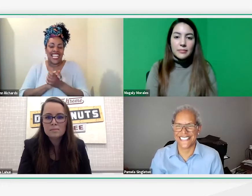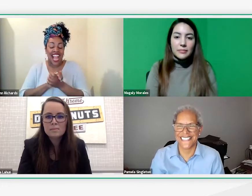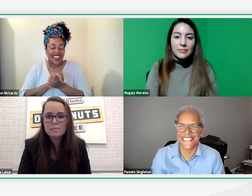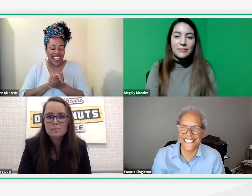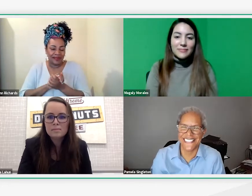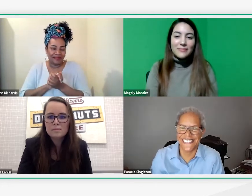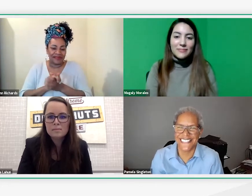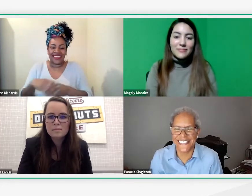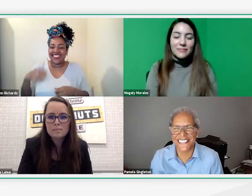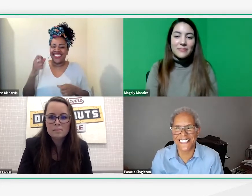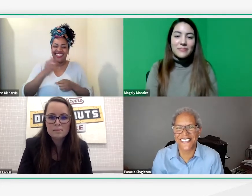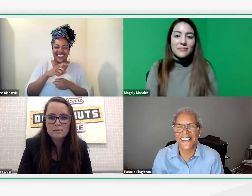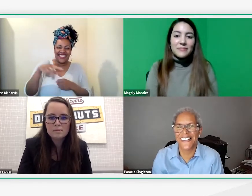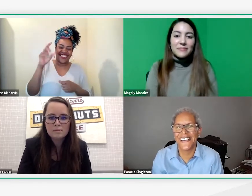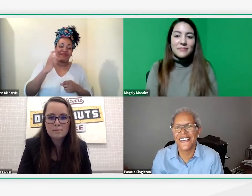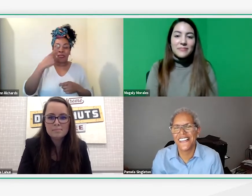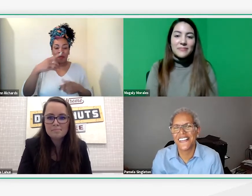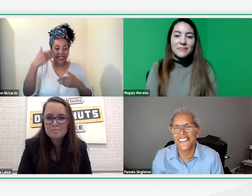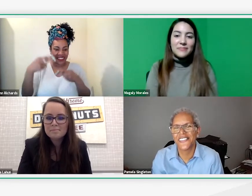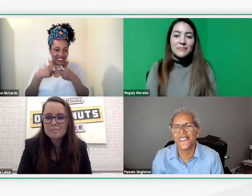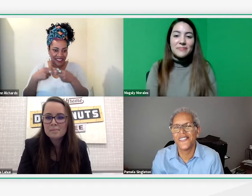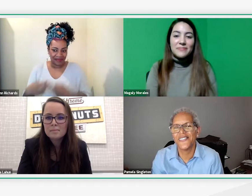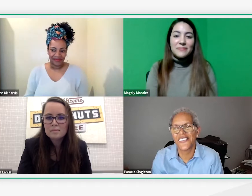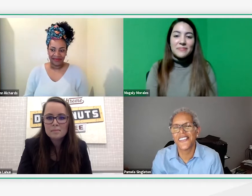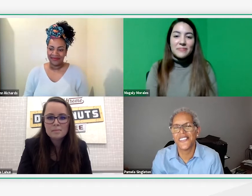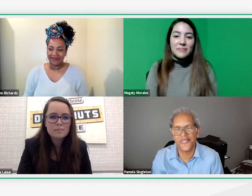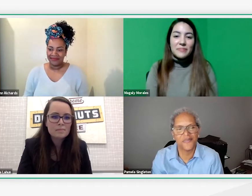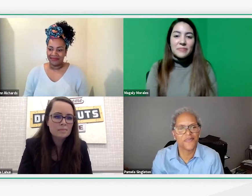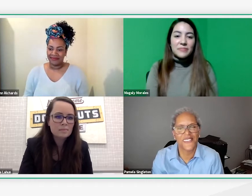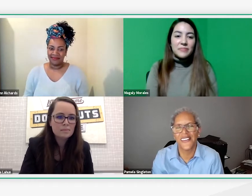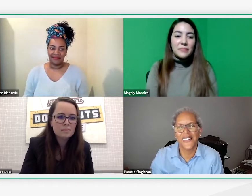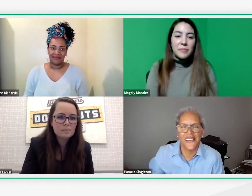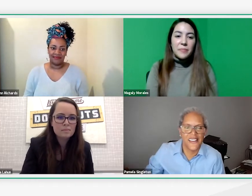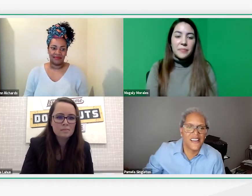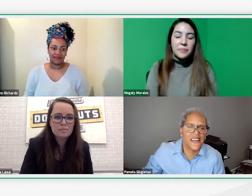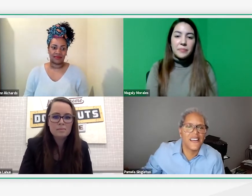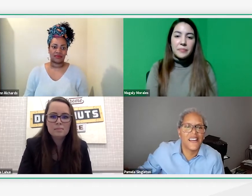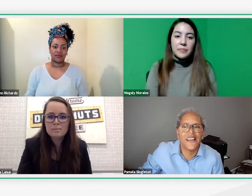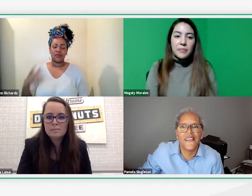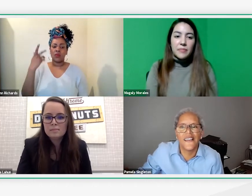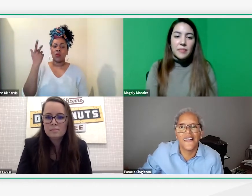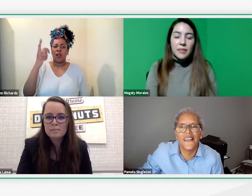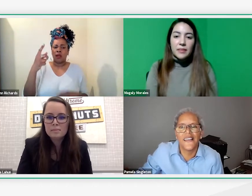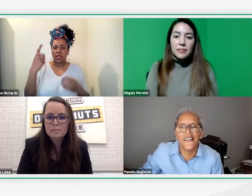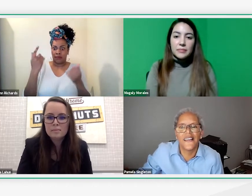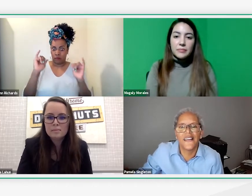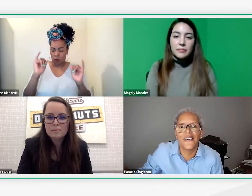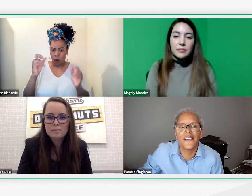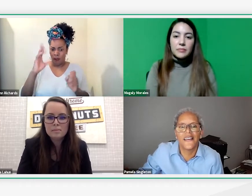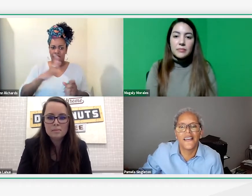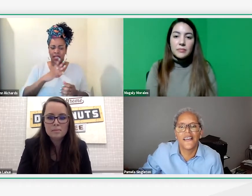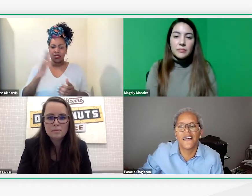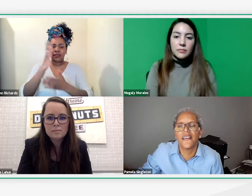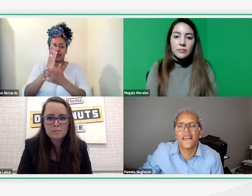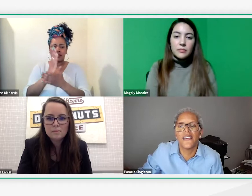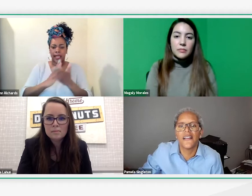I'm older. I'm 39. But, still, I learned something new. Next slide, please.